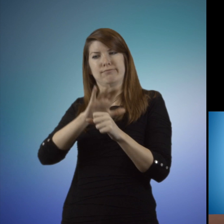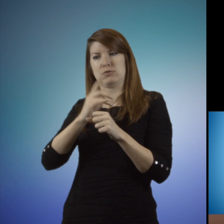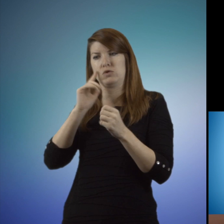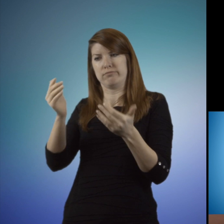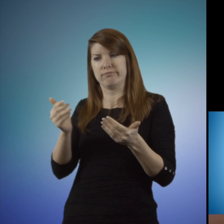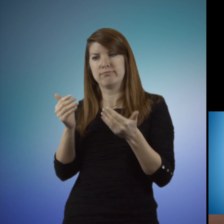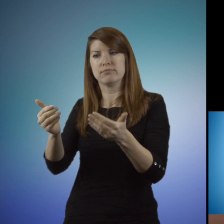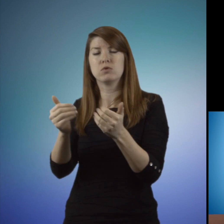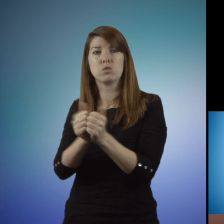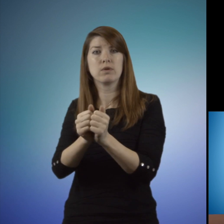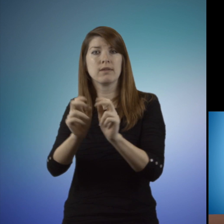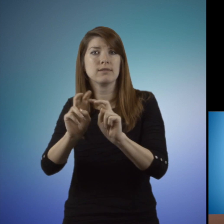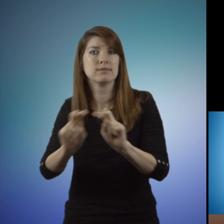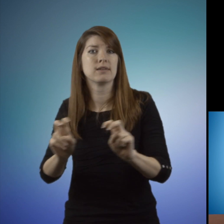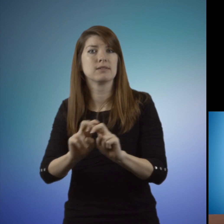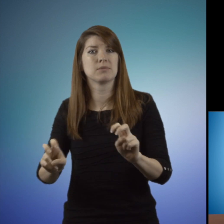and moving into Part B eligibility.